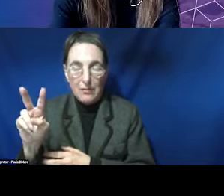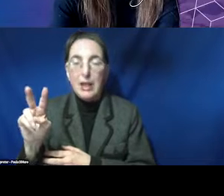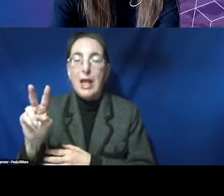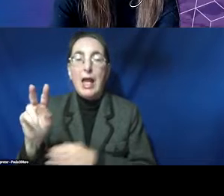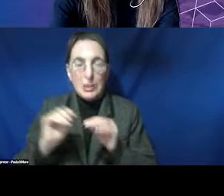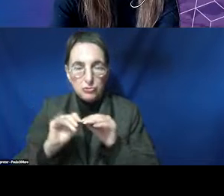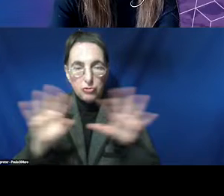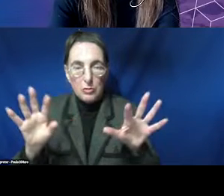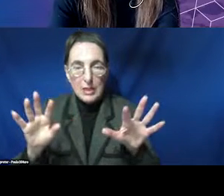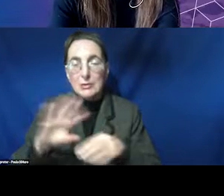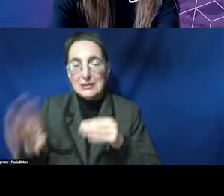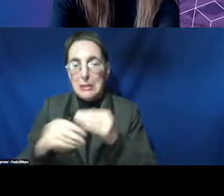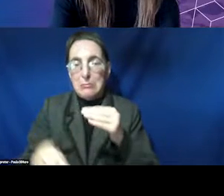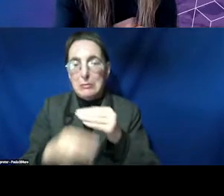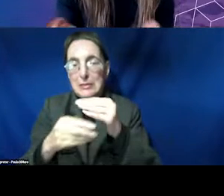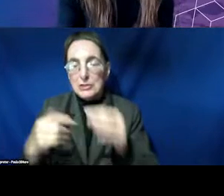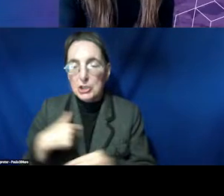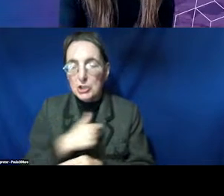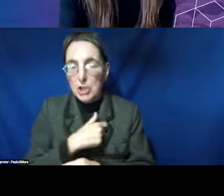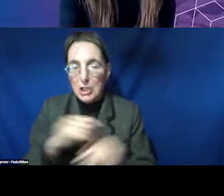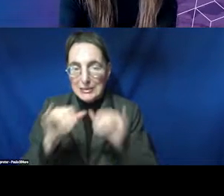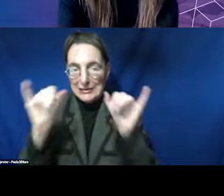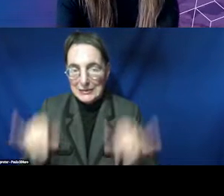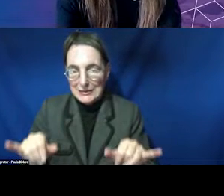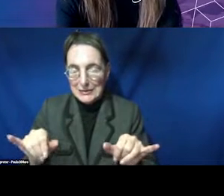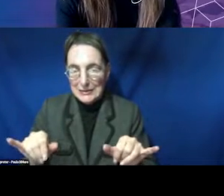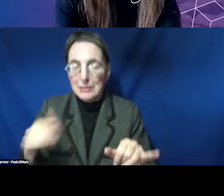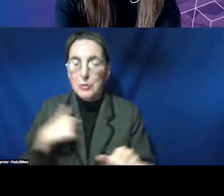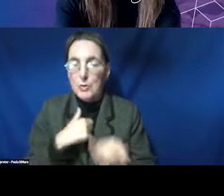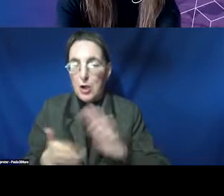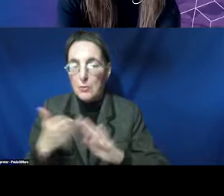So we're operating right now where you can prepare and submit a supplement in both systems.